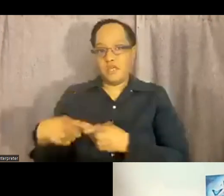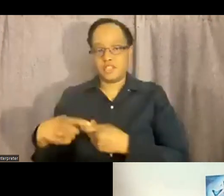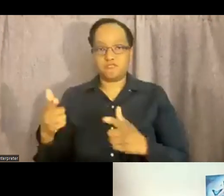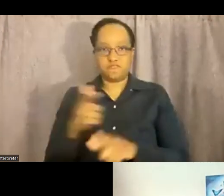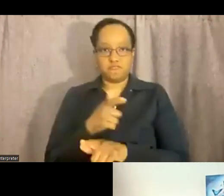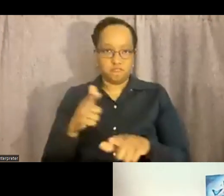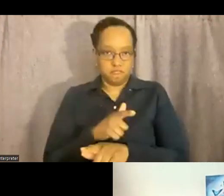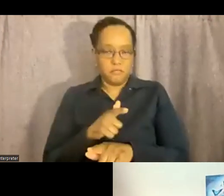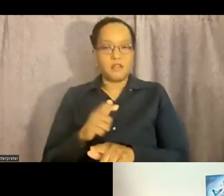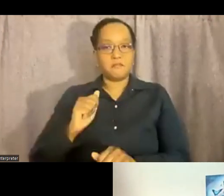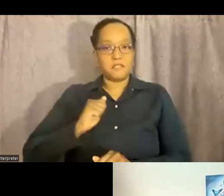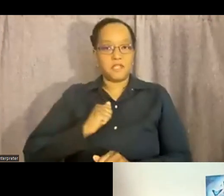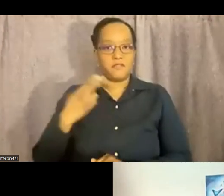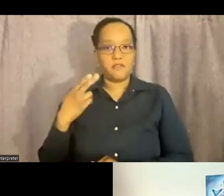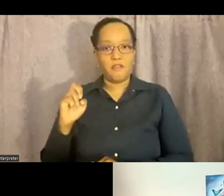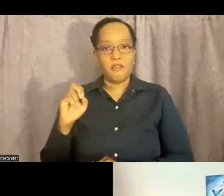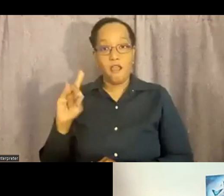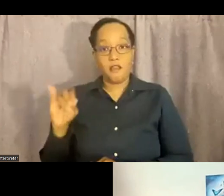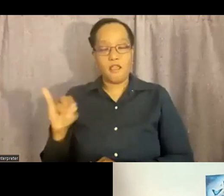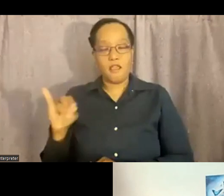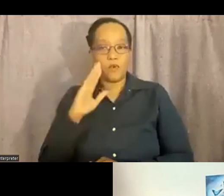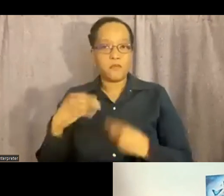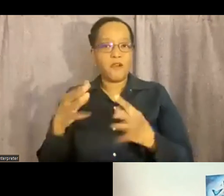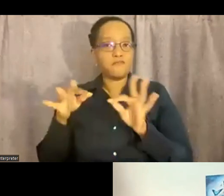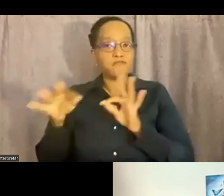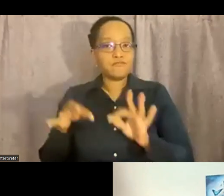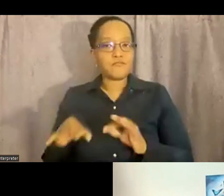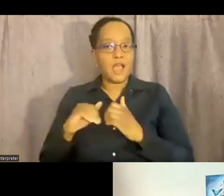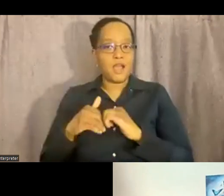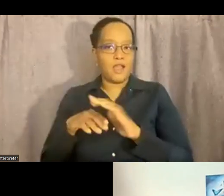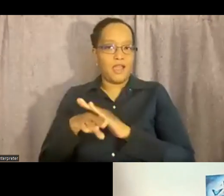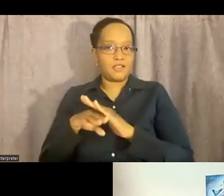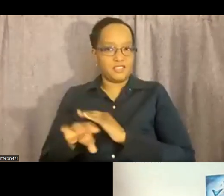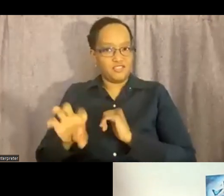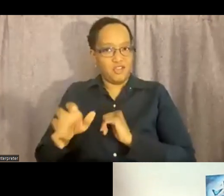I will be providing instructions on how to access the channel.